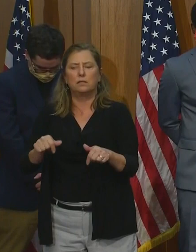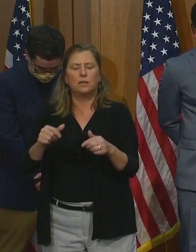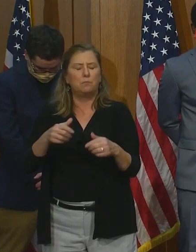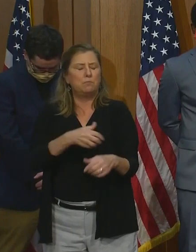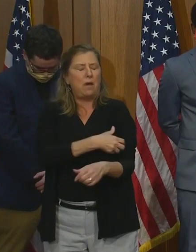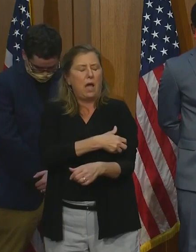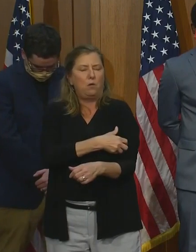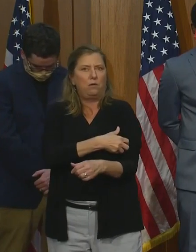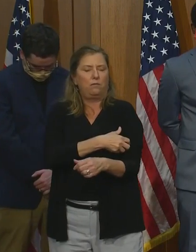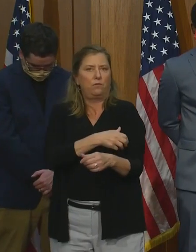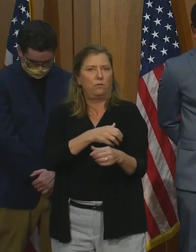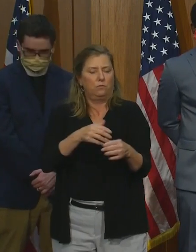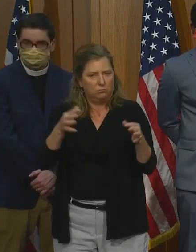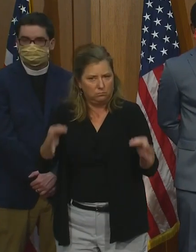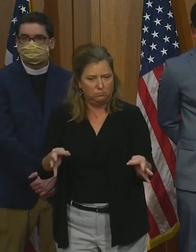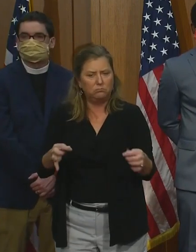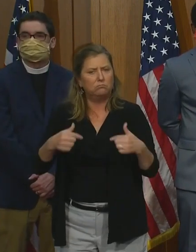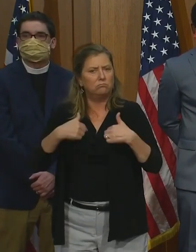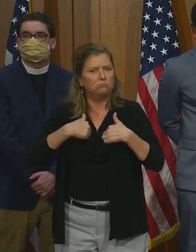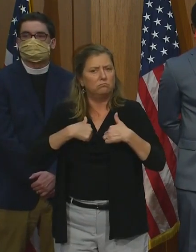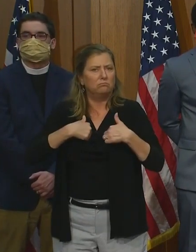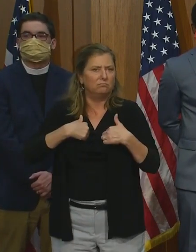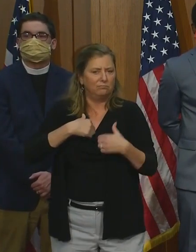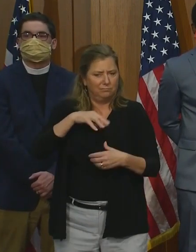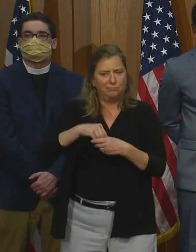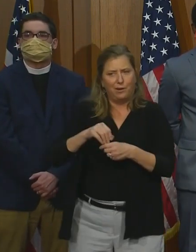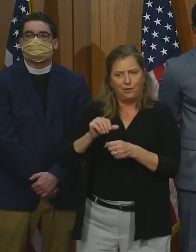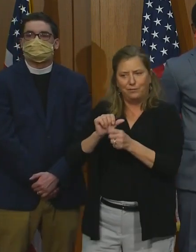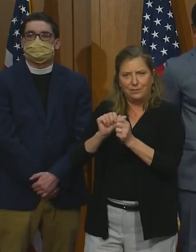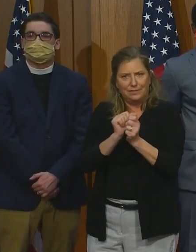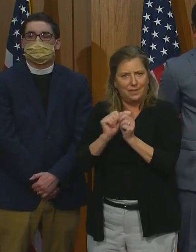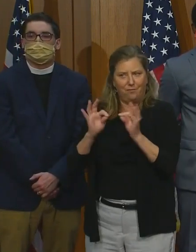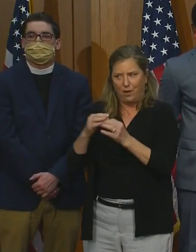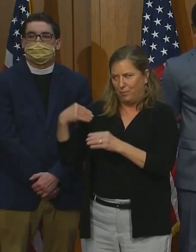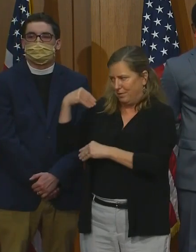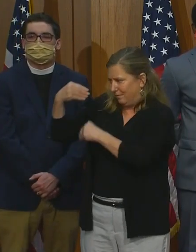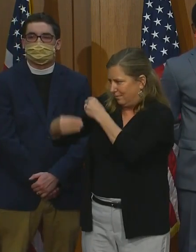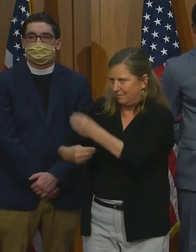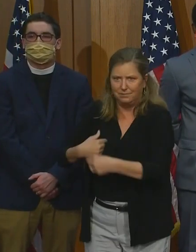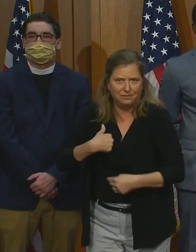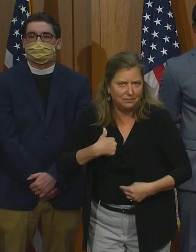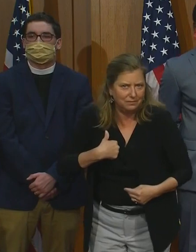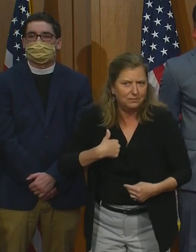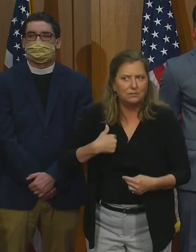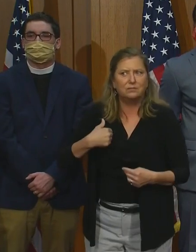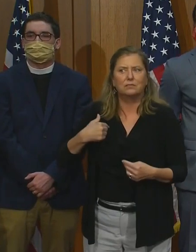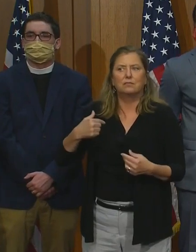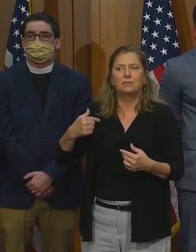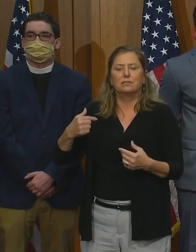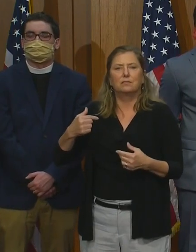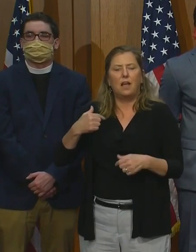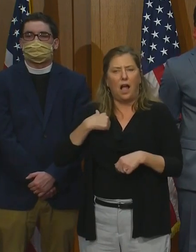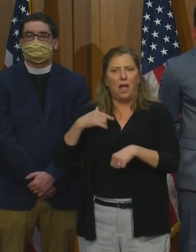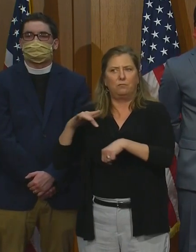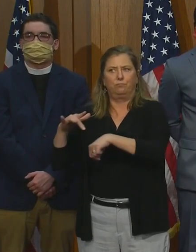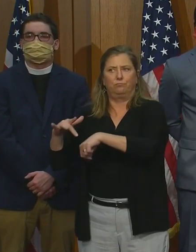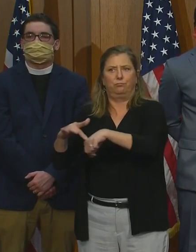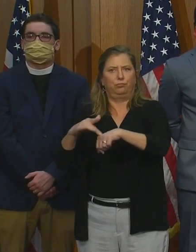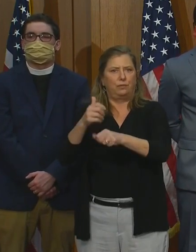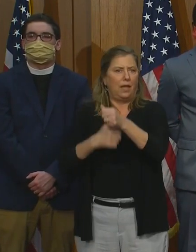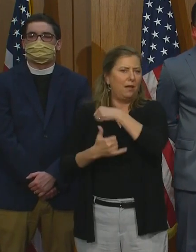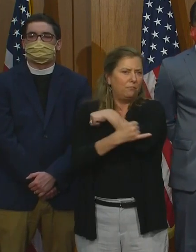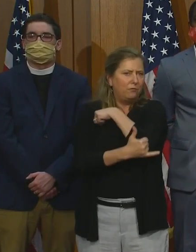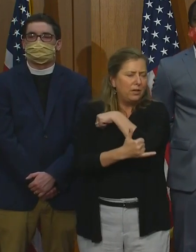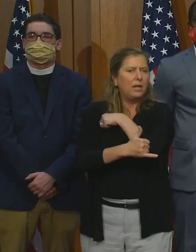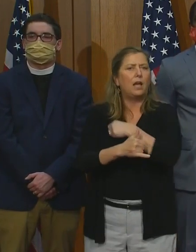PRESS THIS IS A POWERFUL